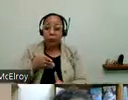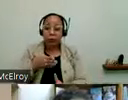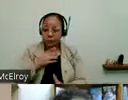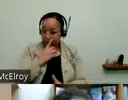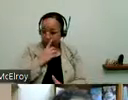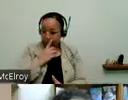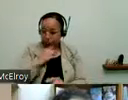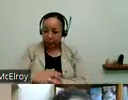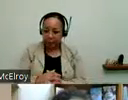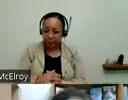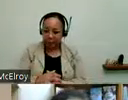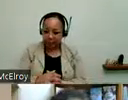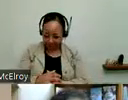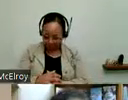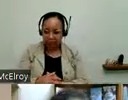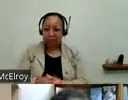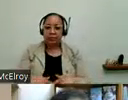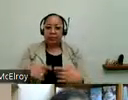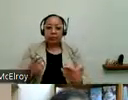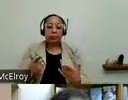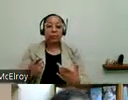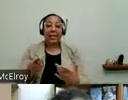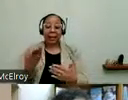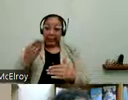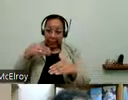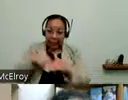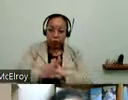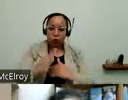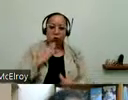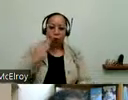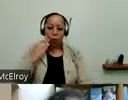So we really focus on entrances to homes. For example a ramp. And we